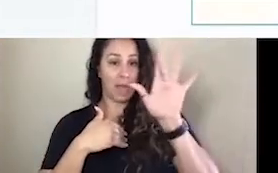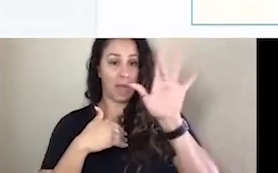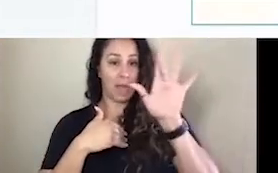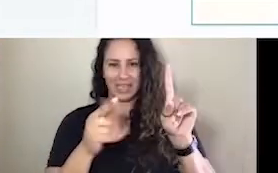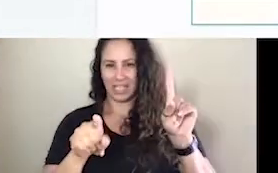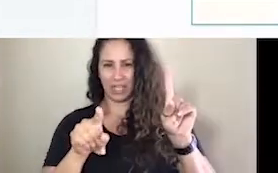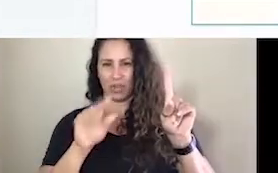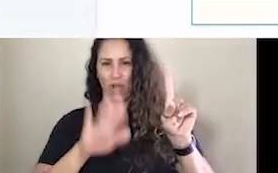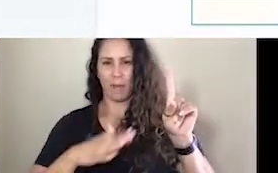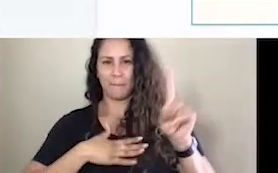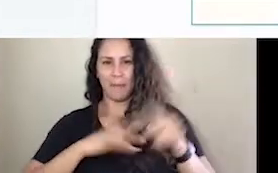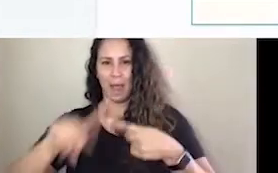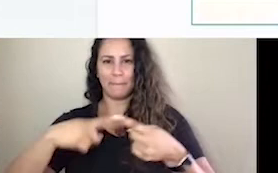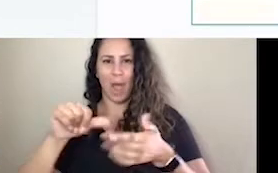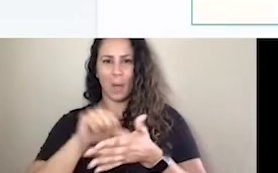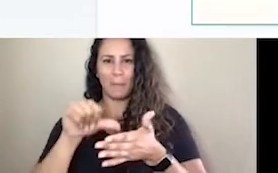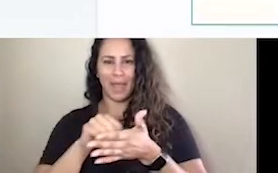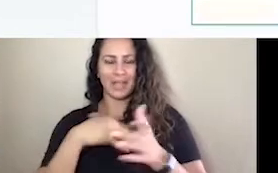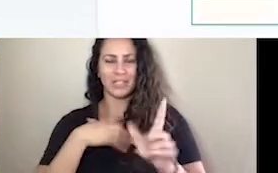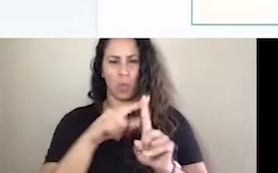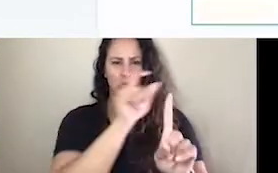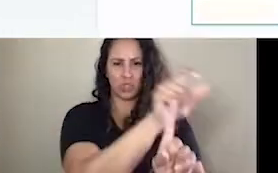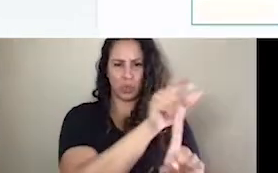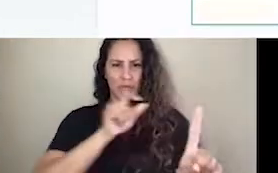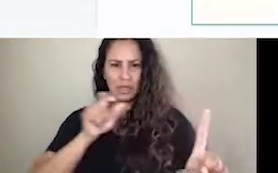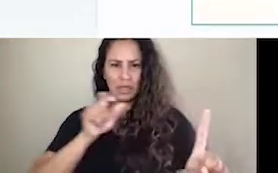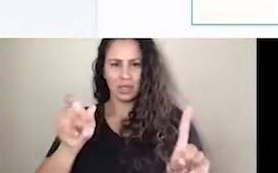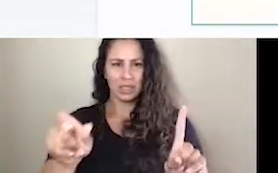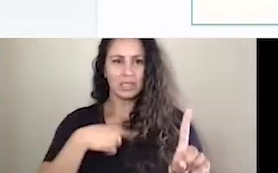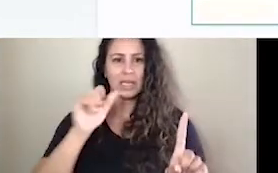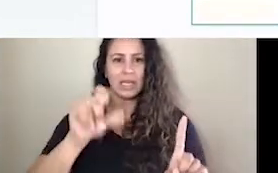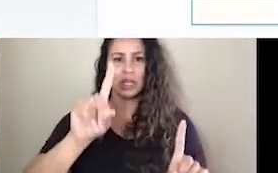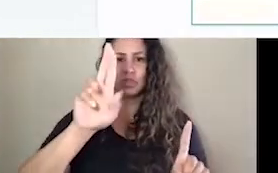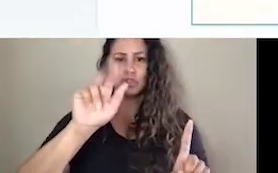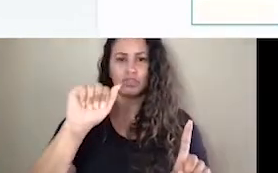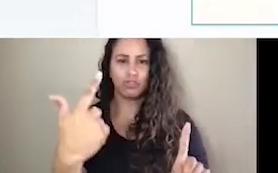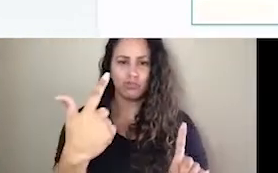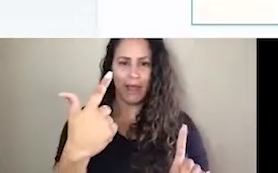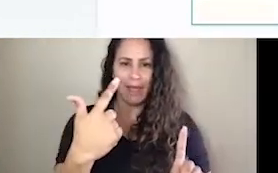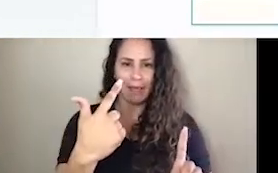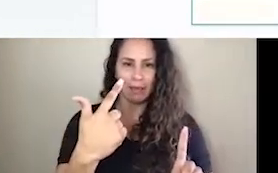AND LET ME DRAG A BUTTON HERE TO THE BOTTOM OF THIS SECTION.